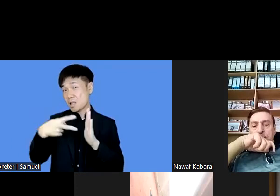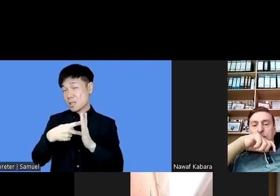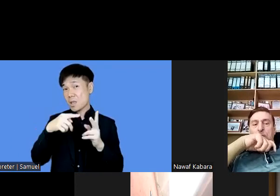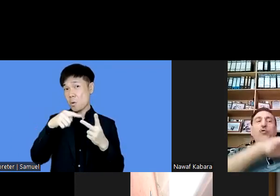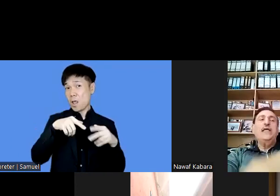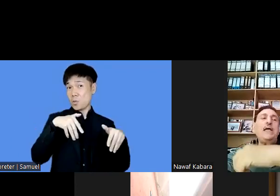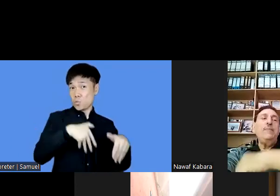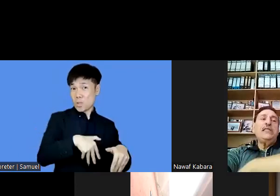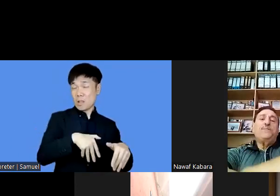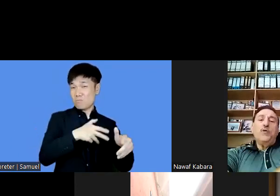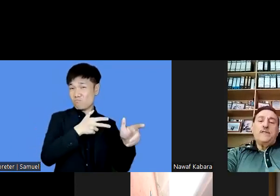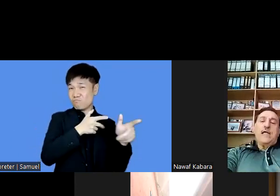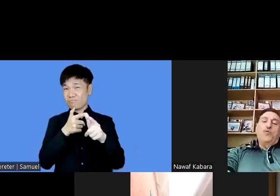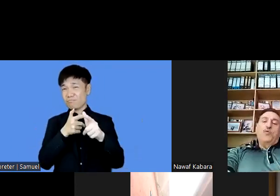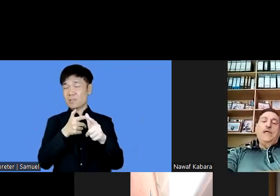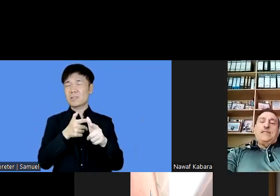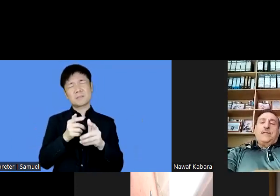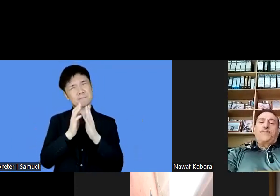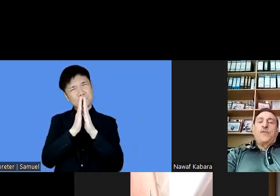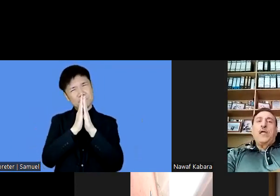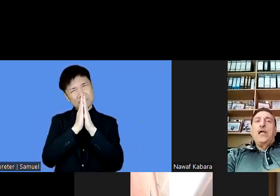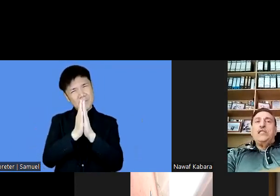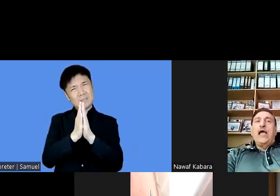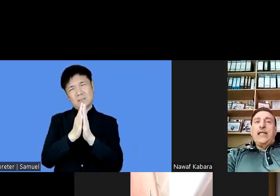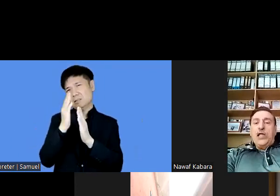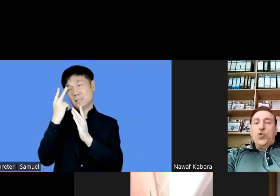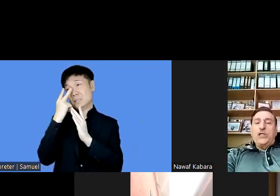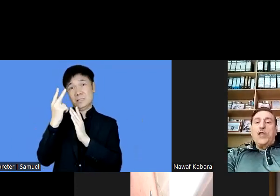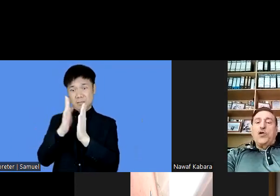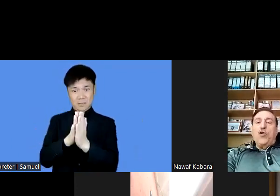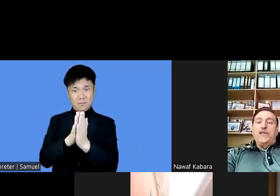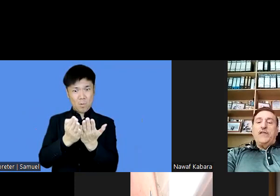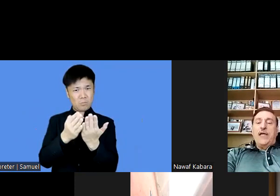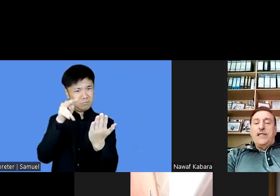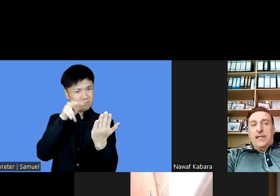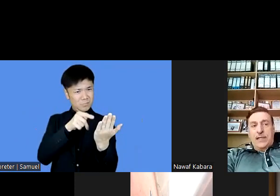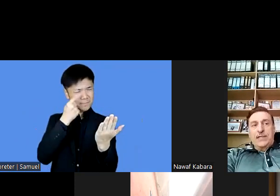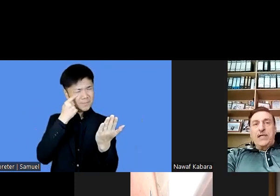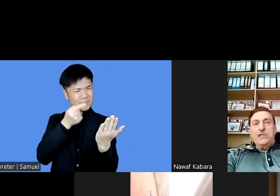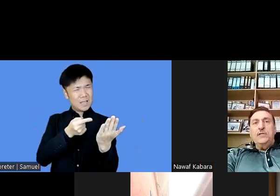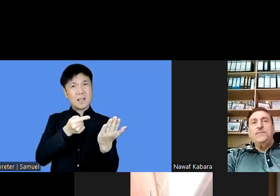to reexamine the books and booklets, and add to it the COVID-19